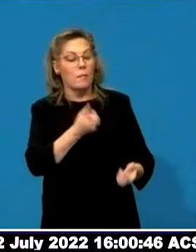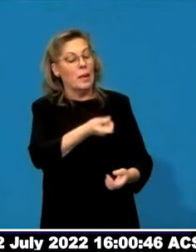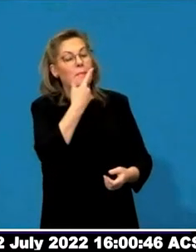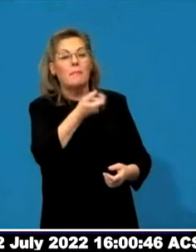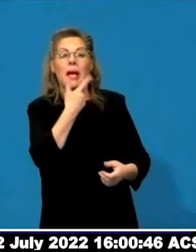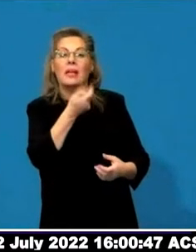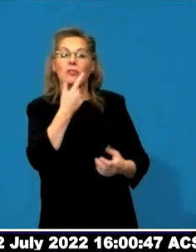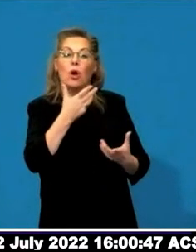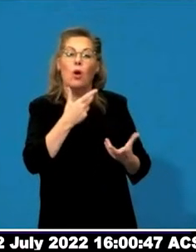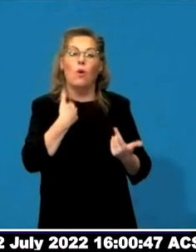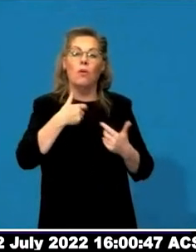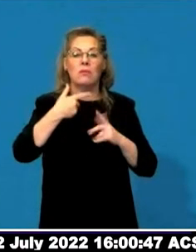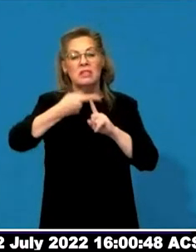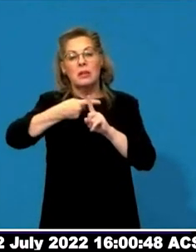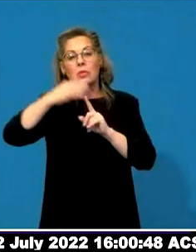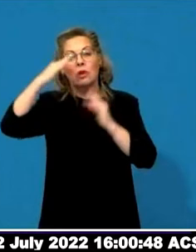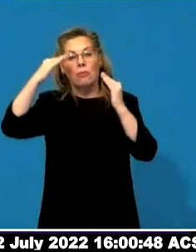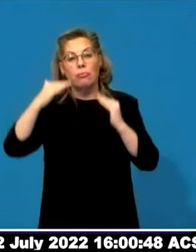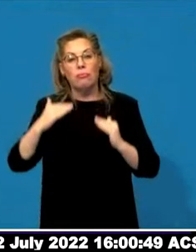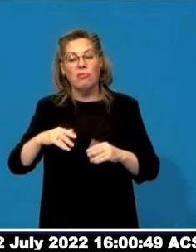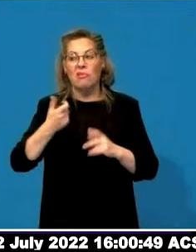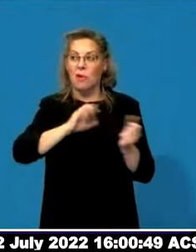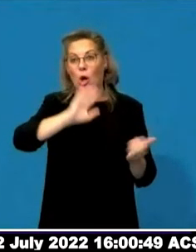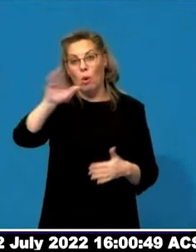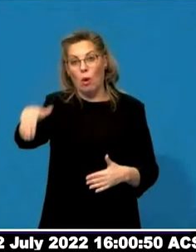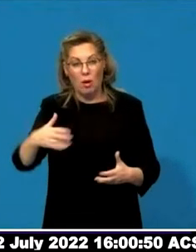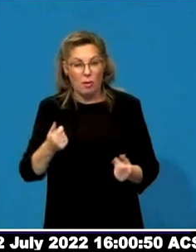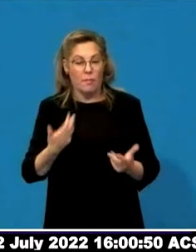So he's been going right through his childhood, yeah.